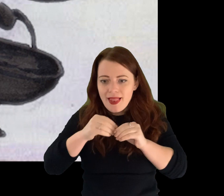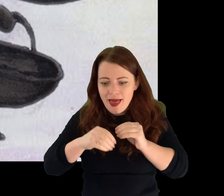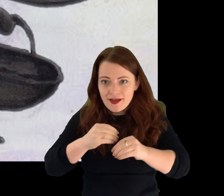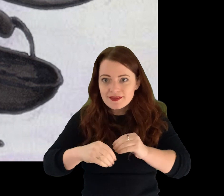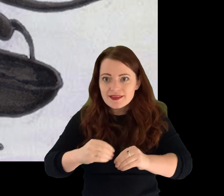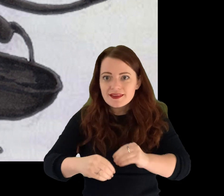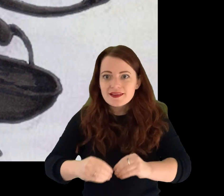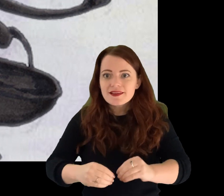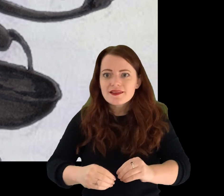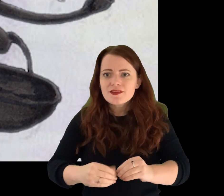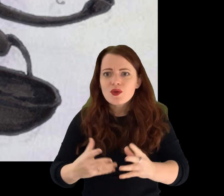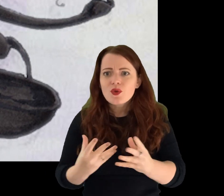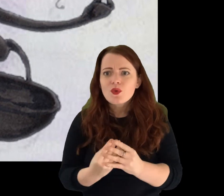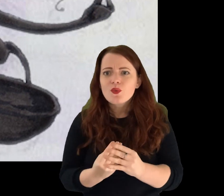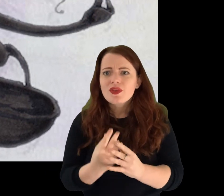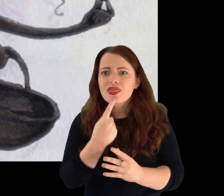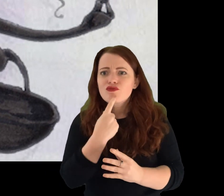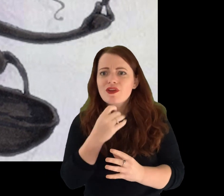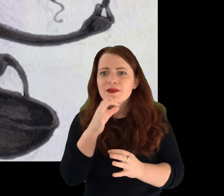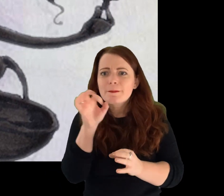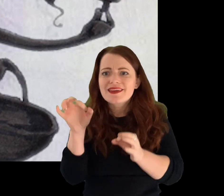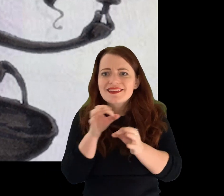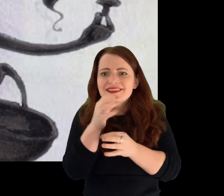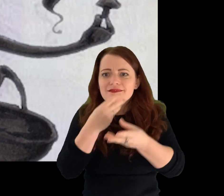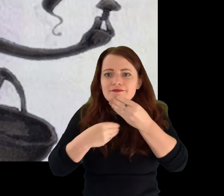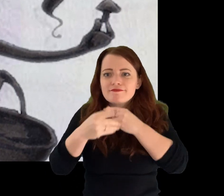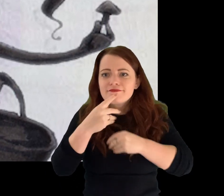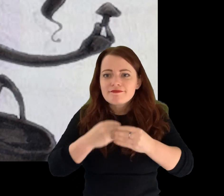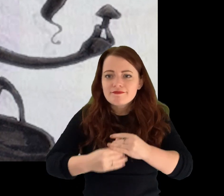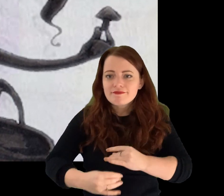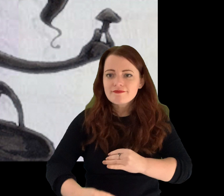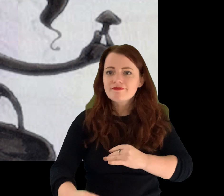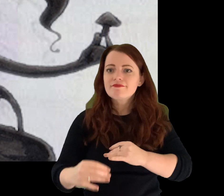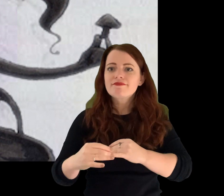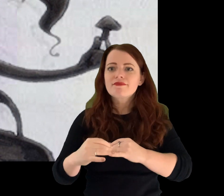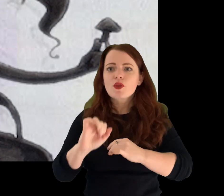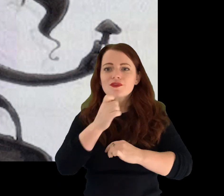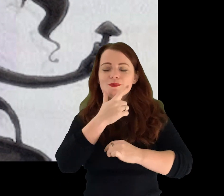with a fine red bead as a small decoration smiled a smile that brought back a memory